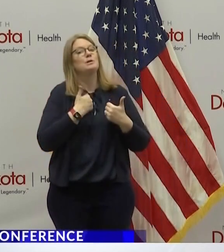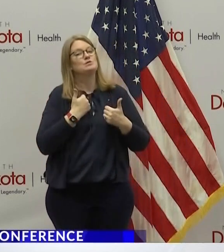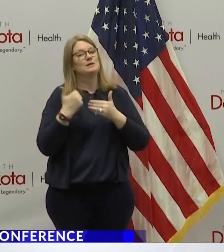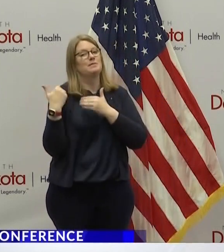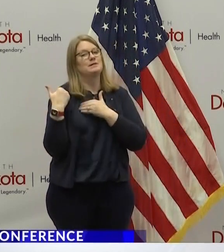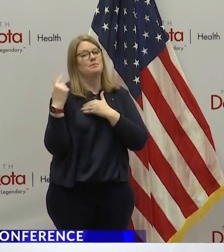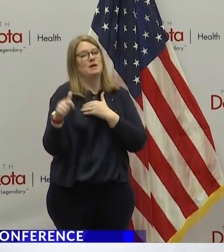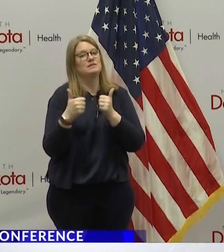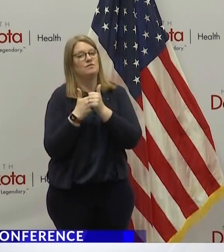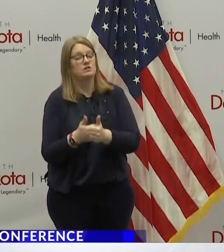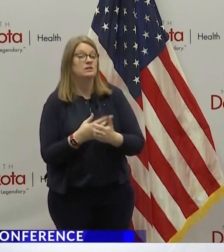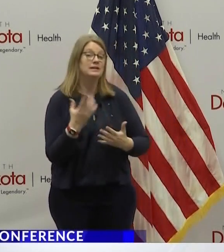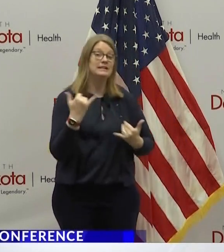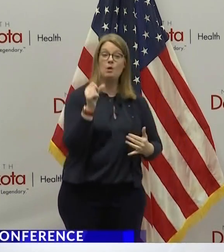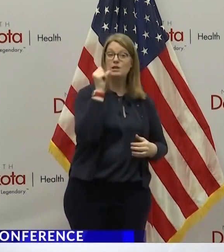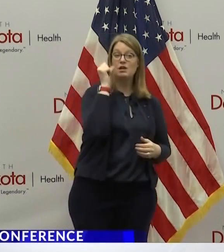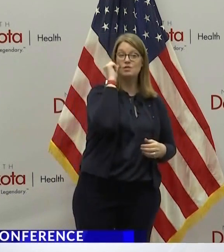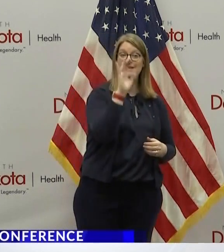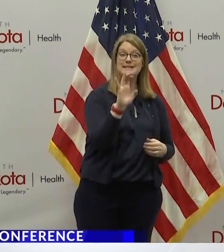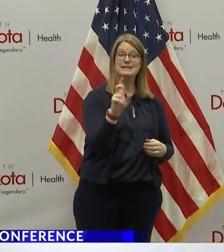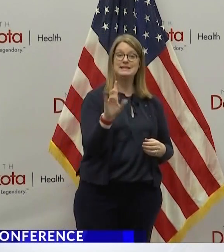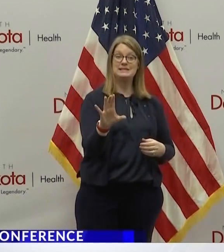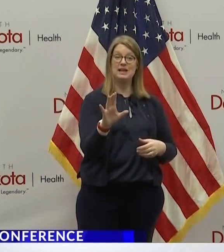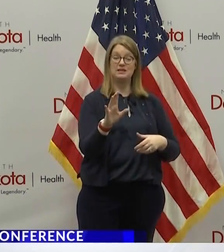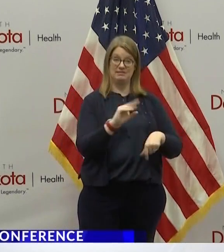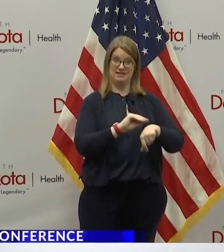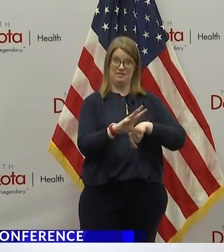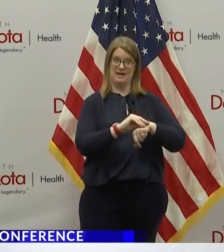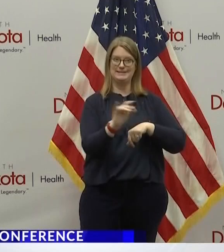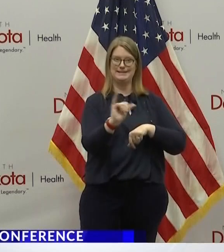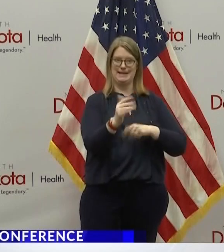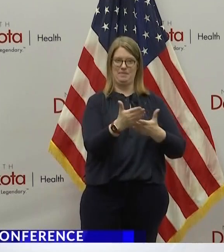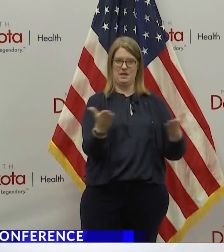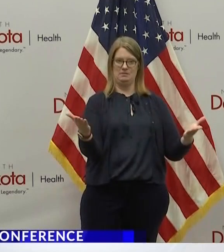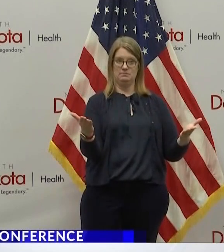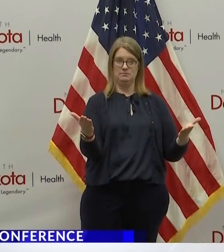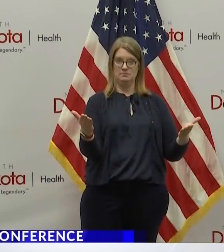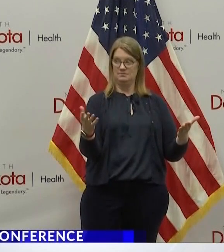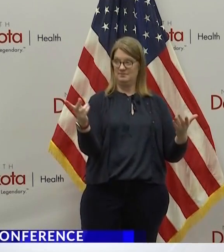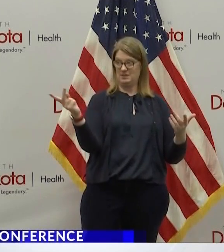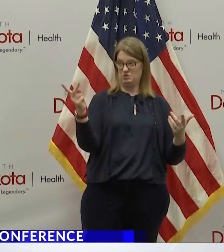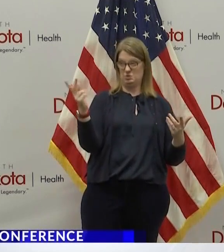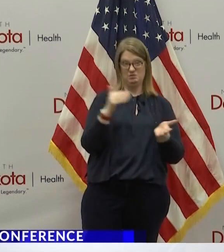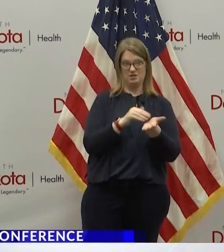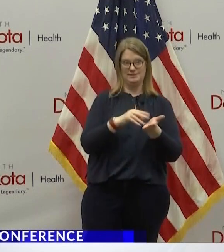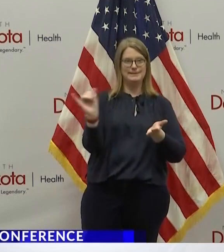IMPACT ON THE OUTCOME OF LIVES OR ANYTHING THAT GOVERNMENT CAN DO. INDIVIDUAL RESPONSIBILITY NEEDS